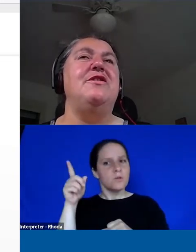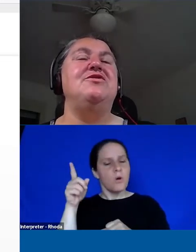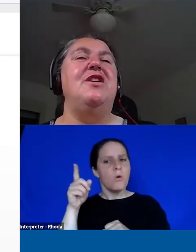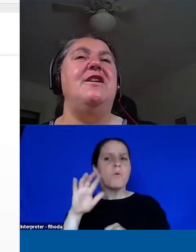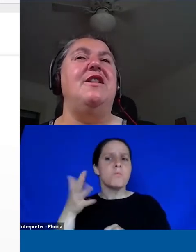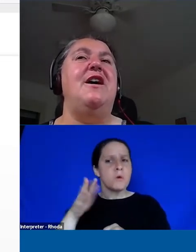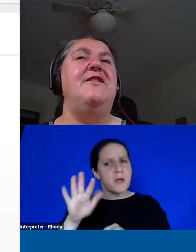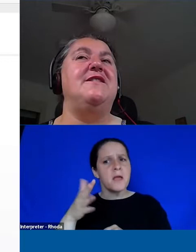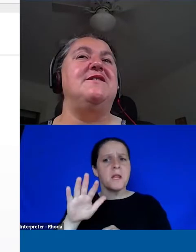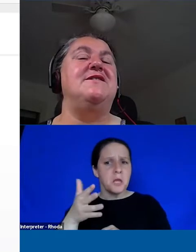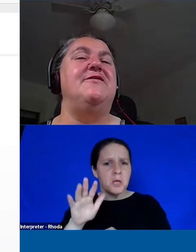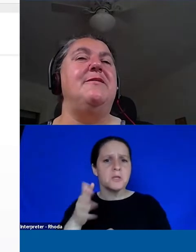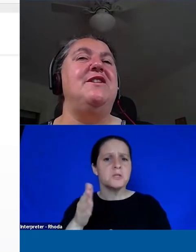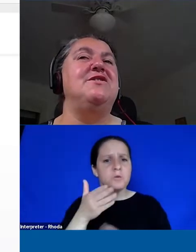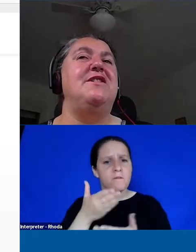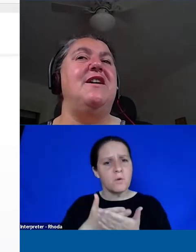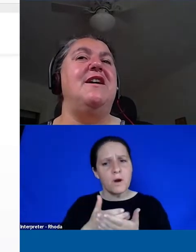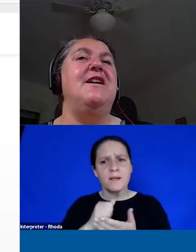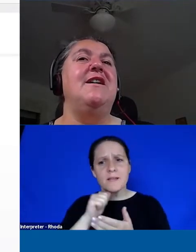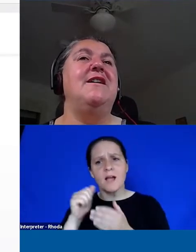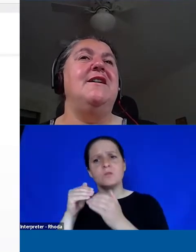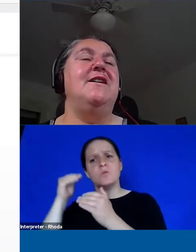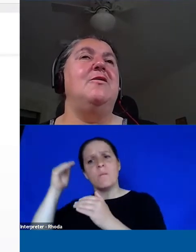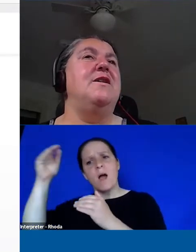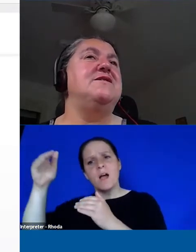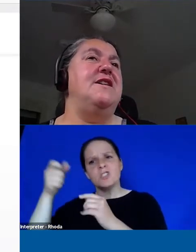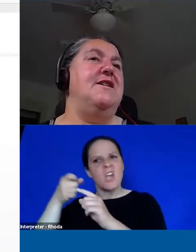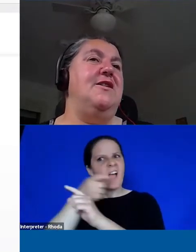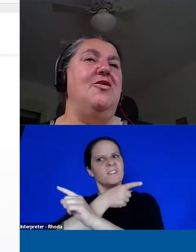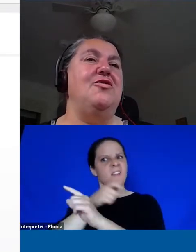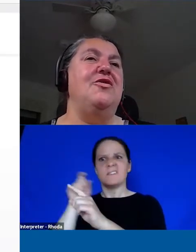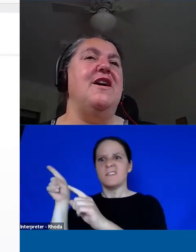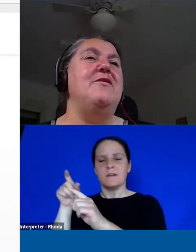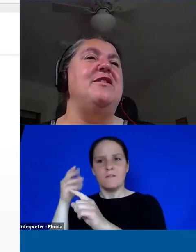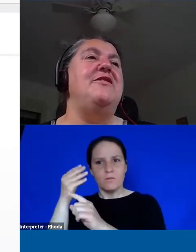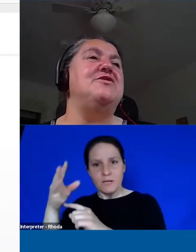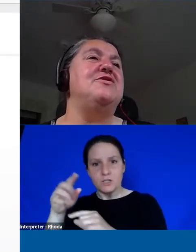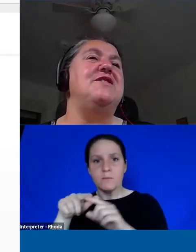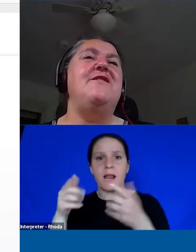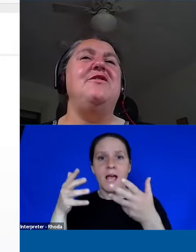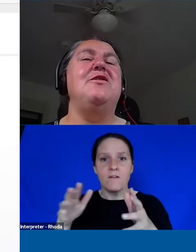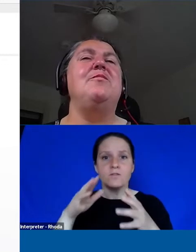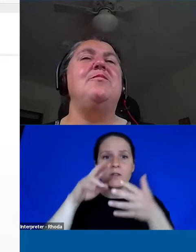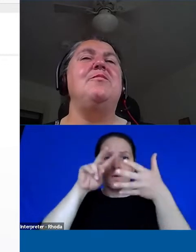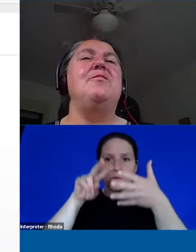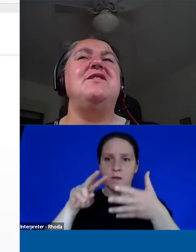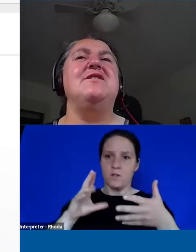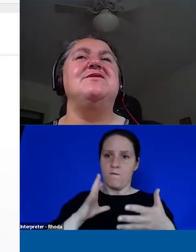There's not a lot of excess information and once they go through the government official stuff, you're pretty much there.